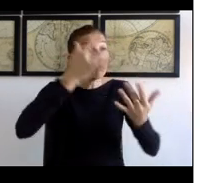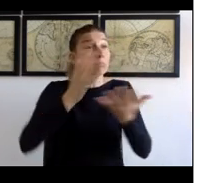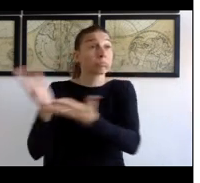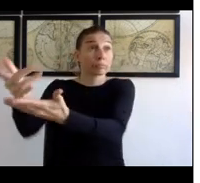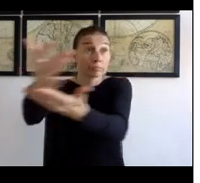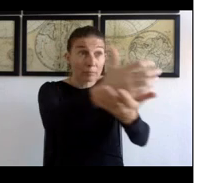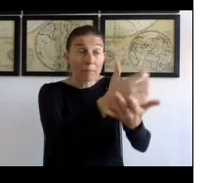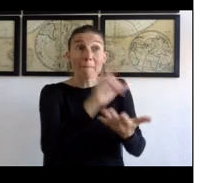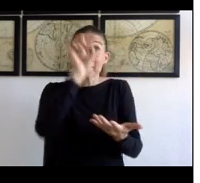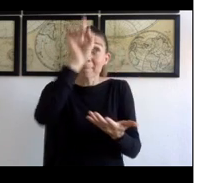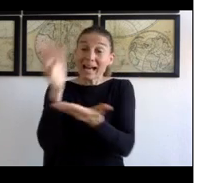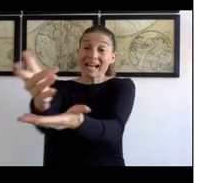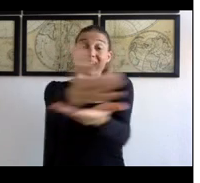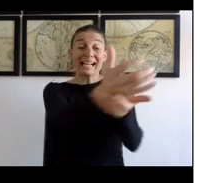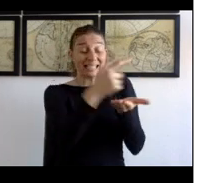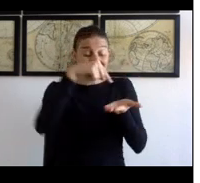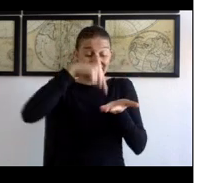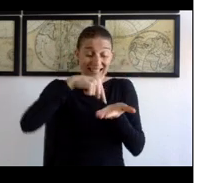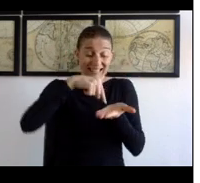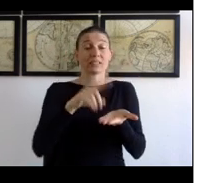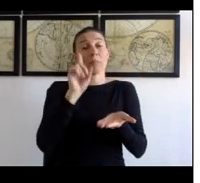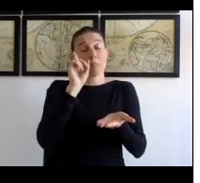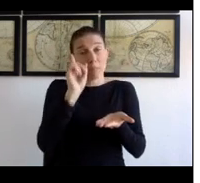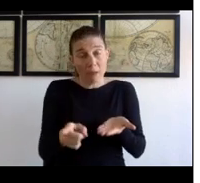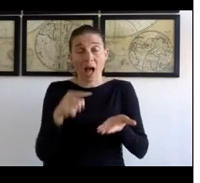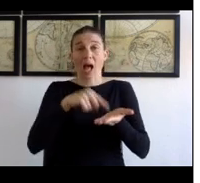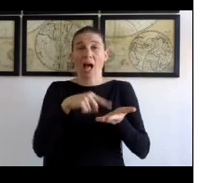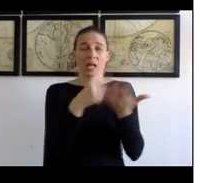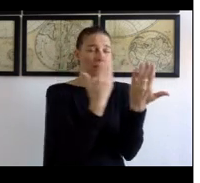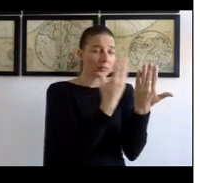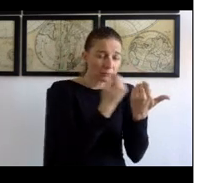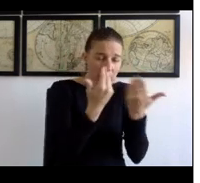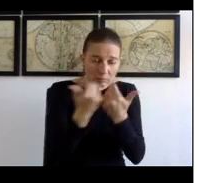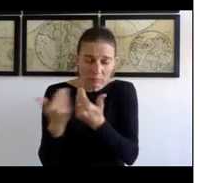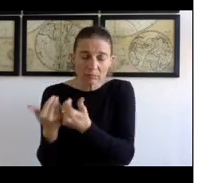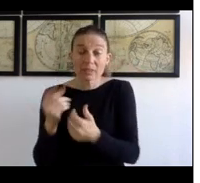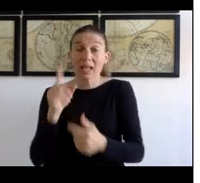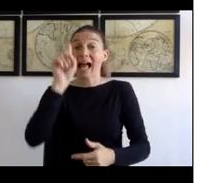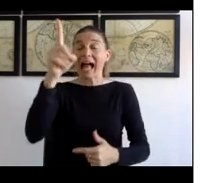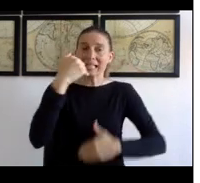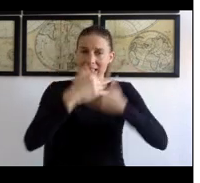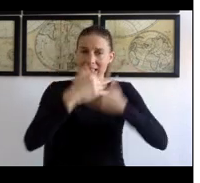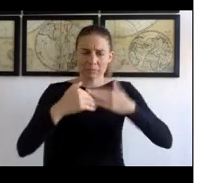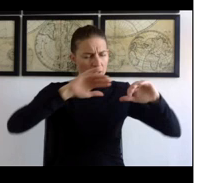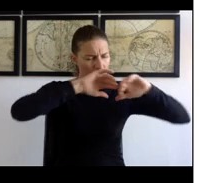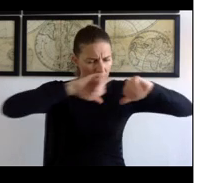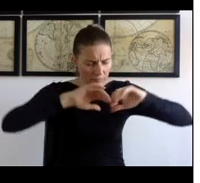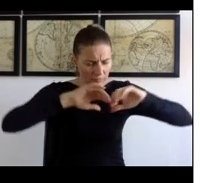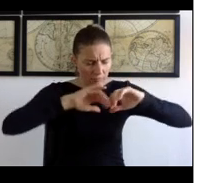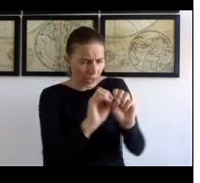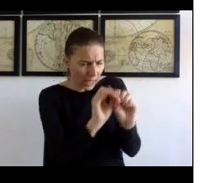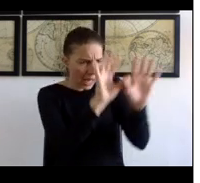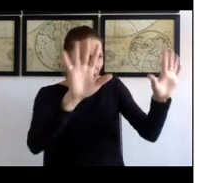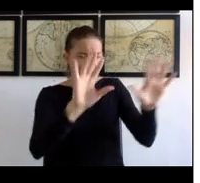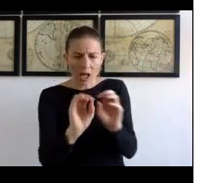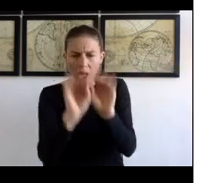disaggregated by disability. We hope that for us this will be among the many steps